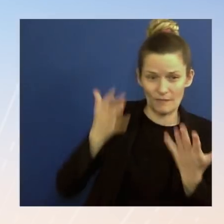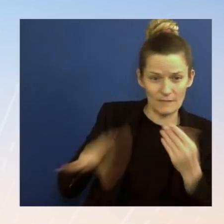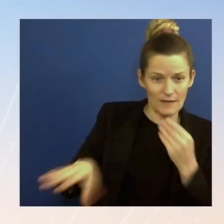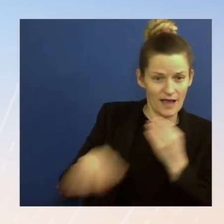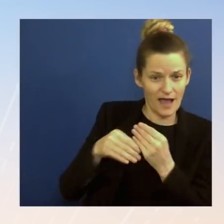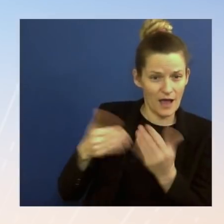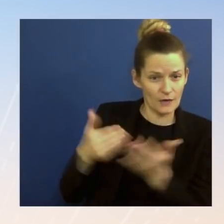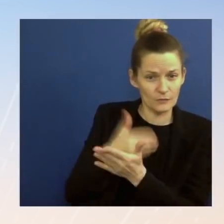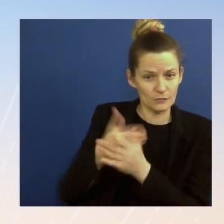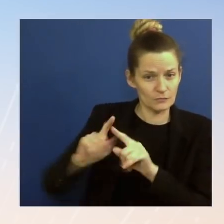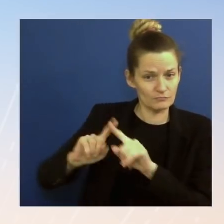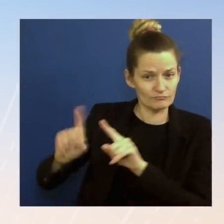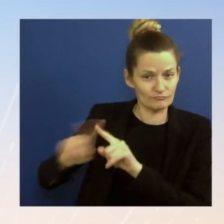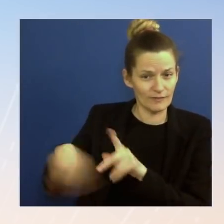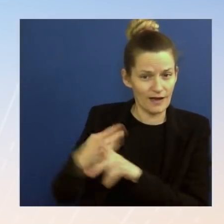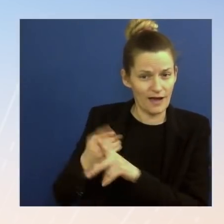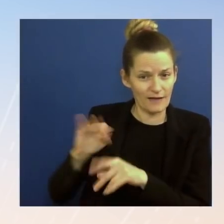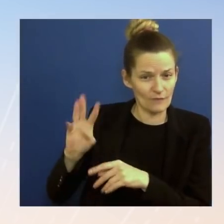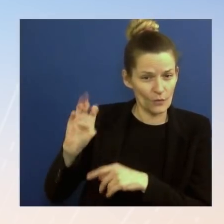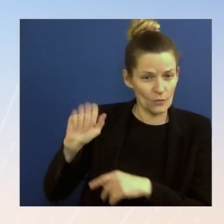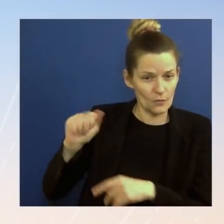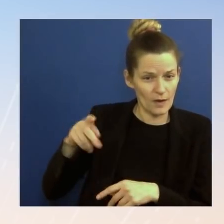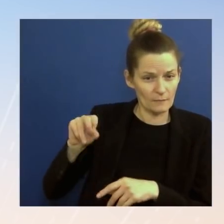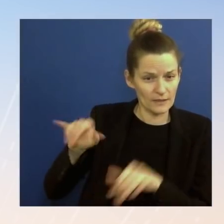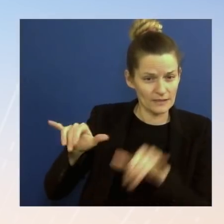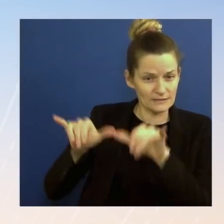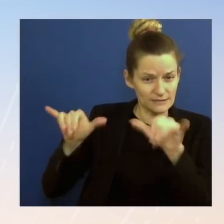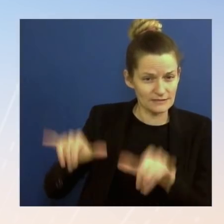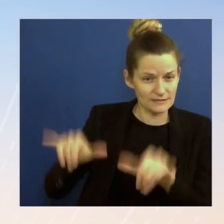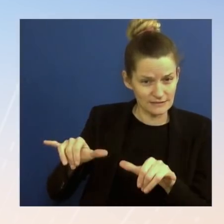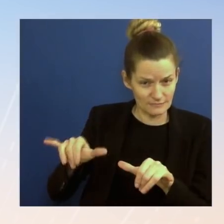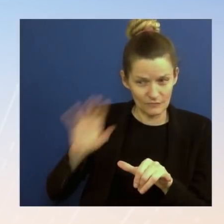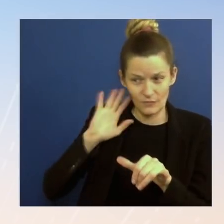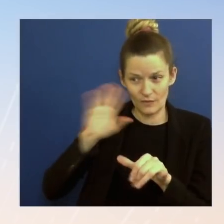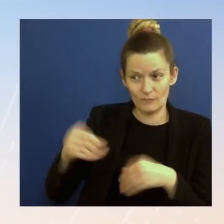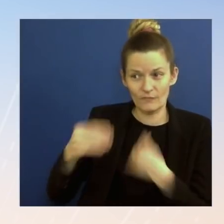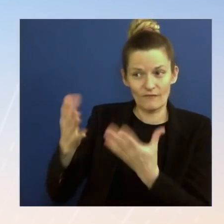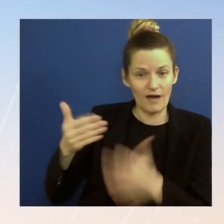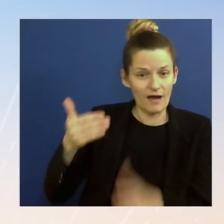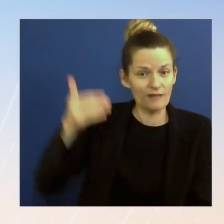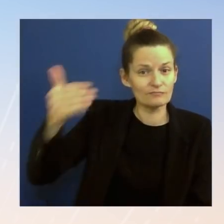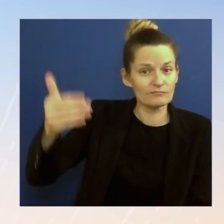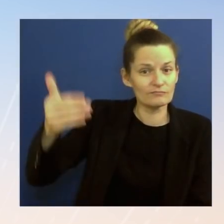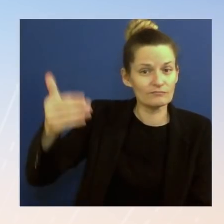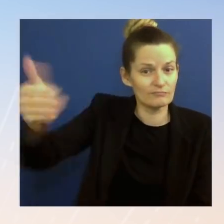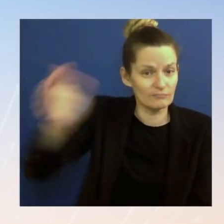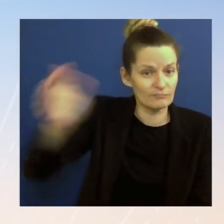My understanding -- and just to give you all more detail: This weekend, as I think you all saw it, we announced -- and I think this is why you're asking --